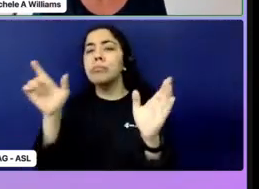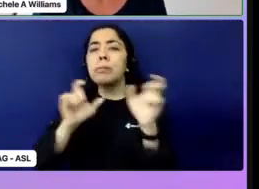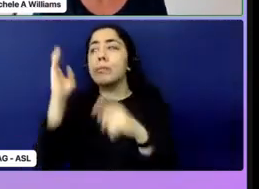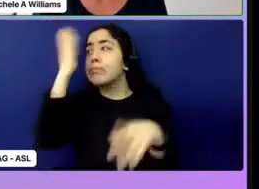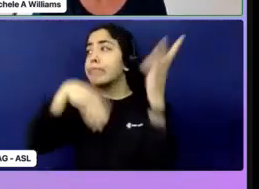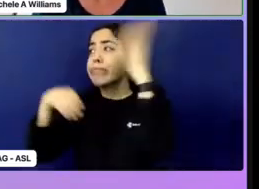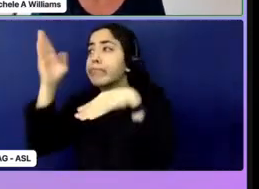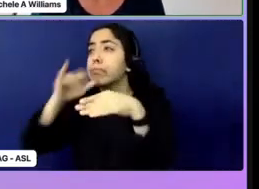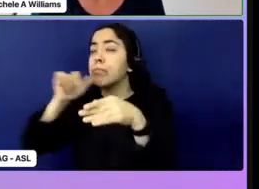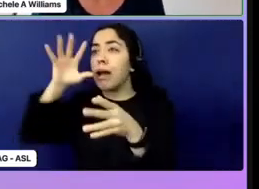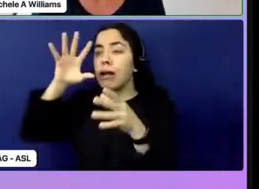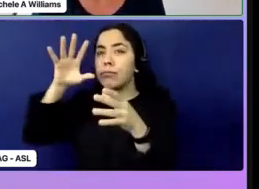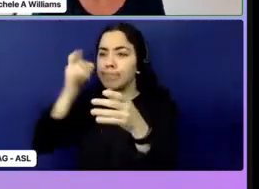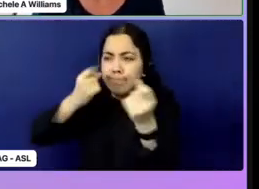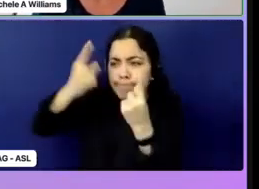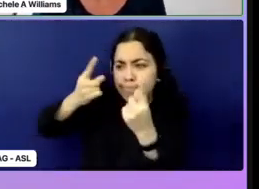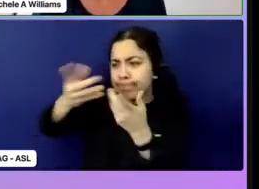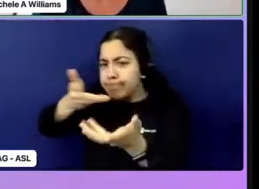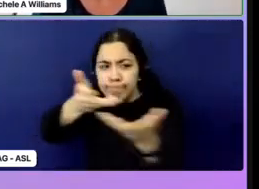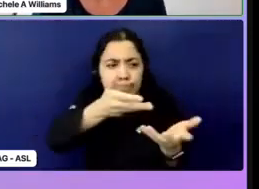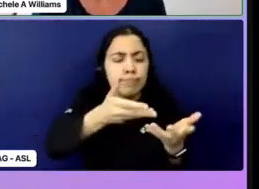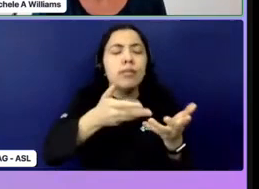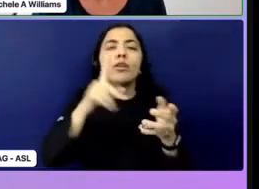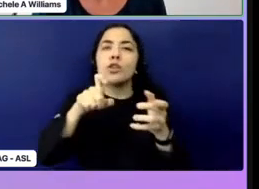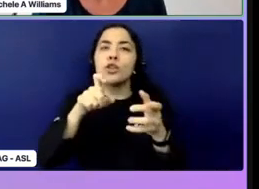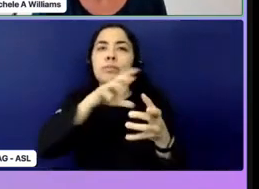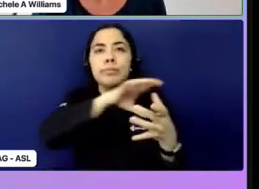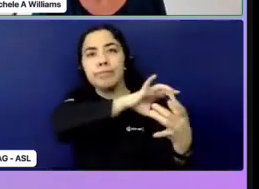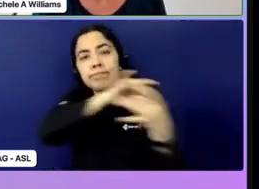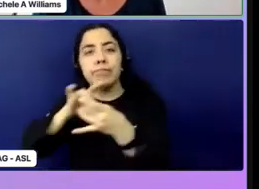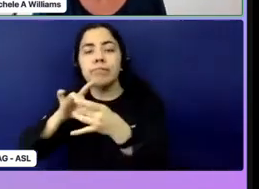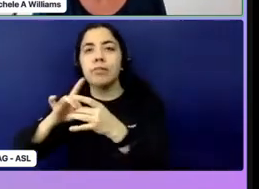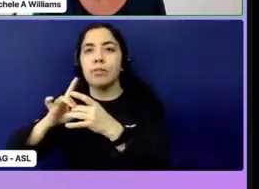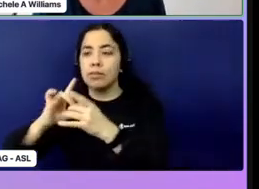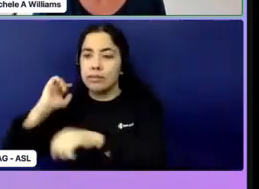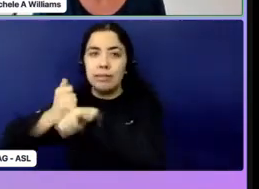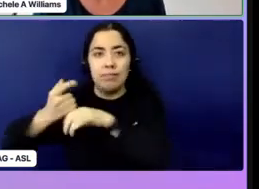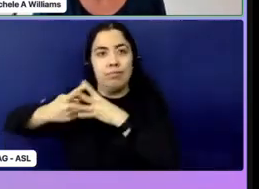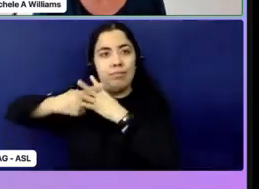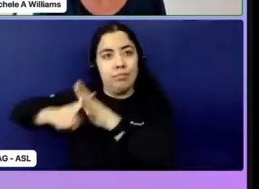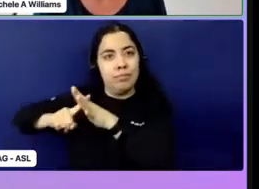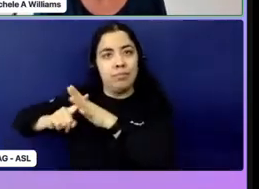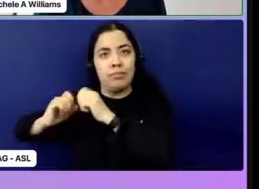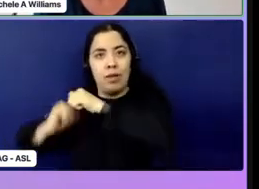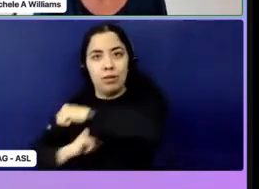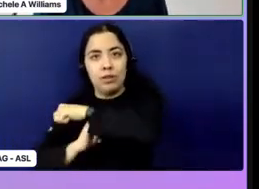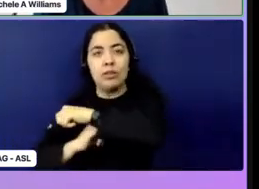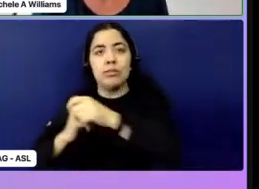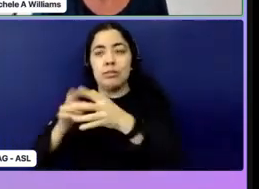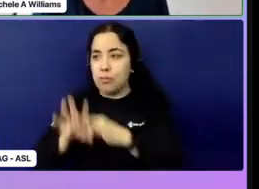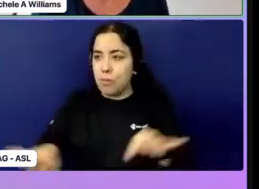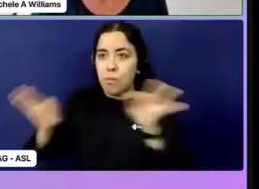project, but an industry will find a little more resistance to that. But, basically foundational or generative research, which is often overlooked and misunderstood,